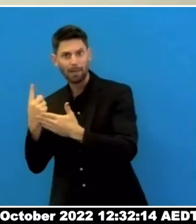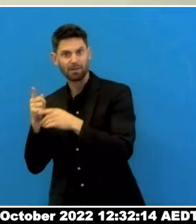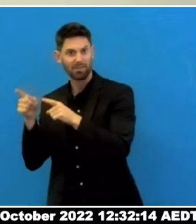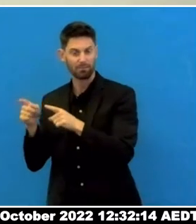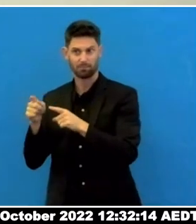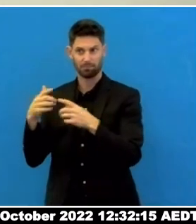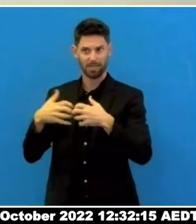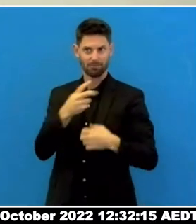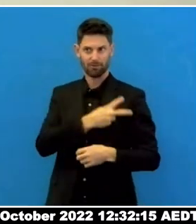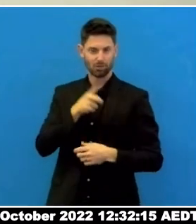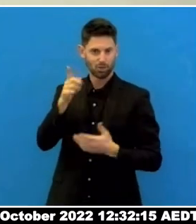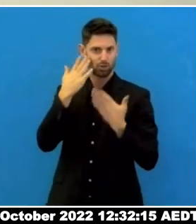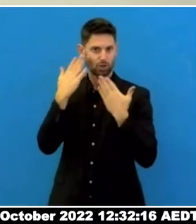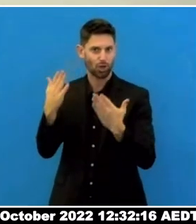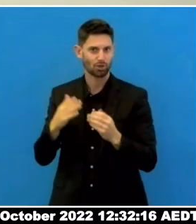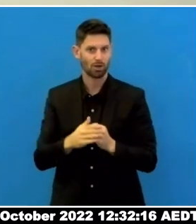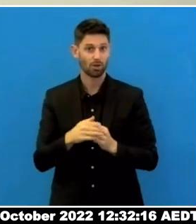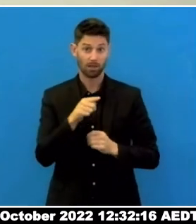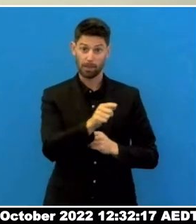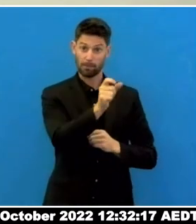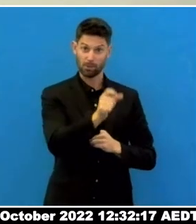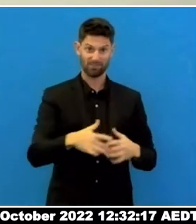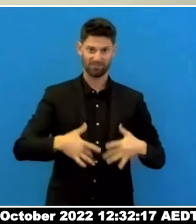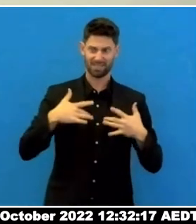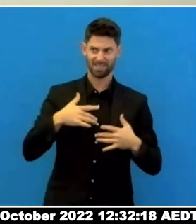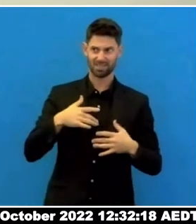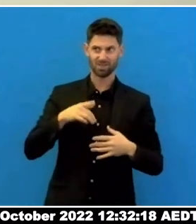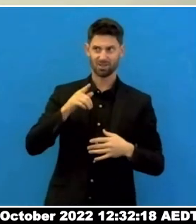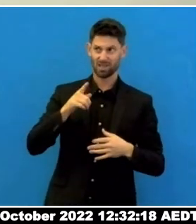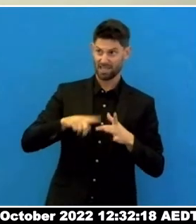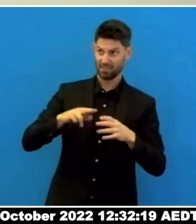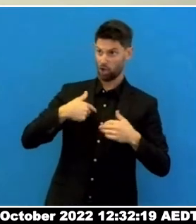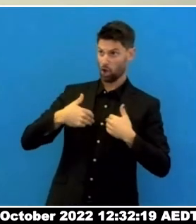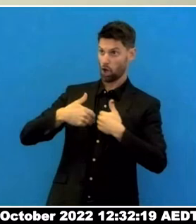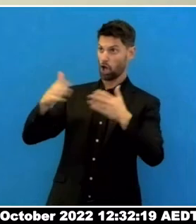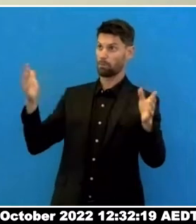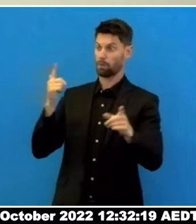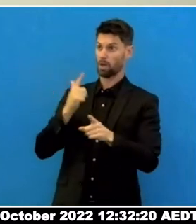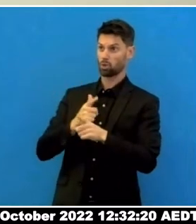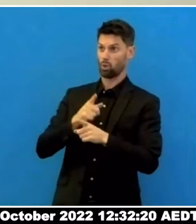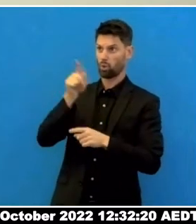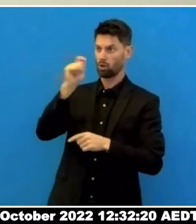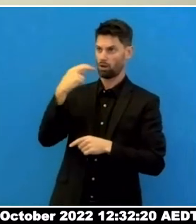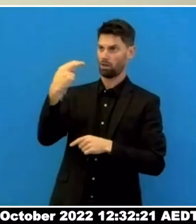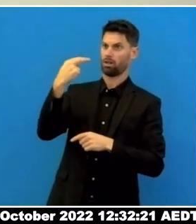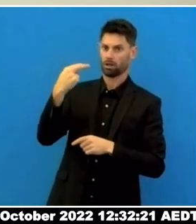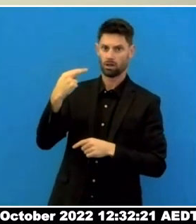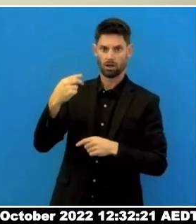They don't think the person who is listening to them can handle it. That they are not going to handle the kind of extreme thing nature of things